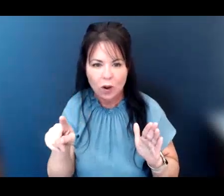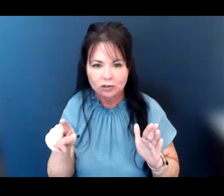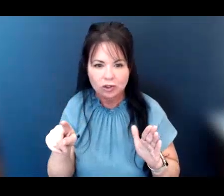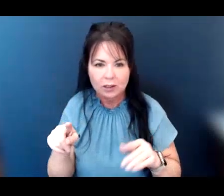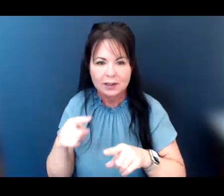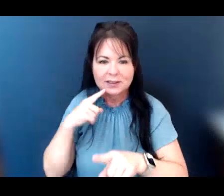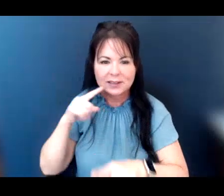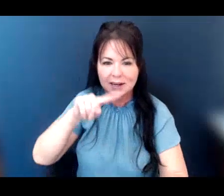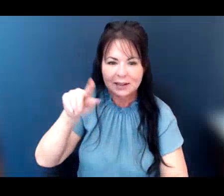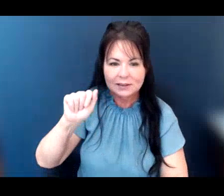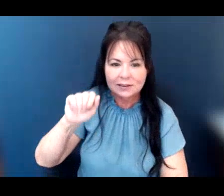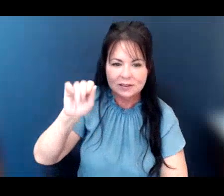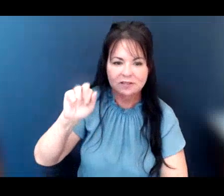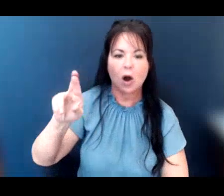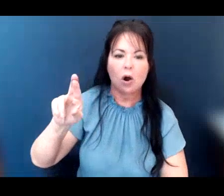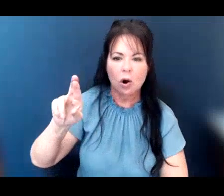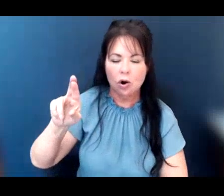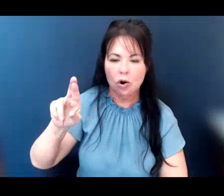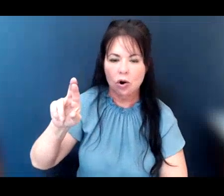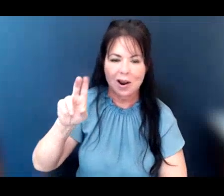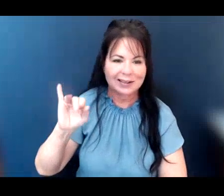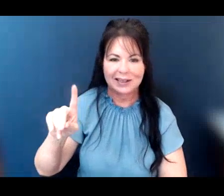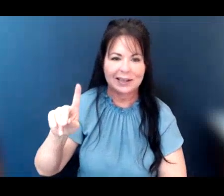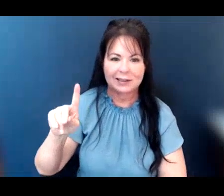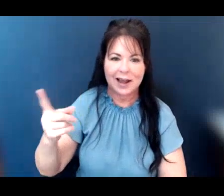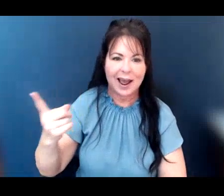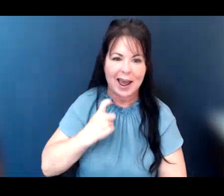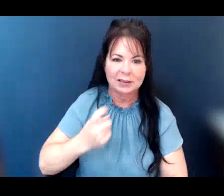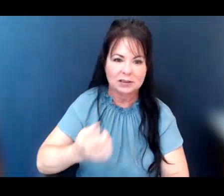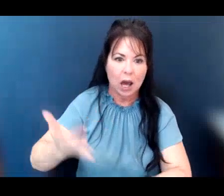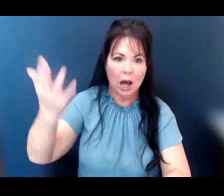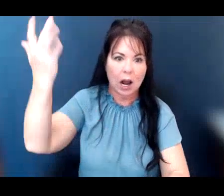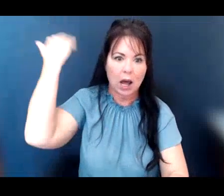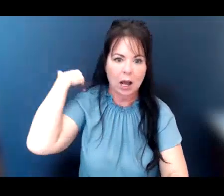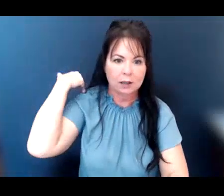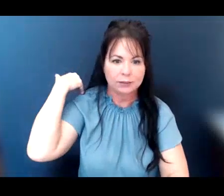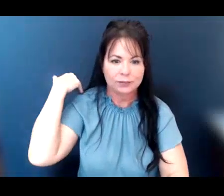Thank you. Yep, there's a question in the chat going back